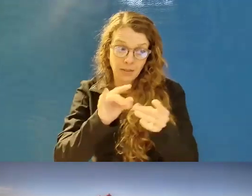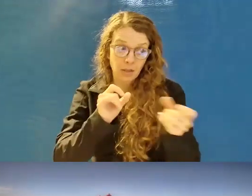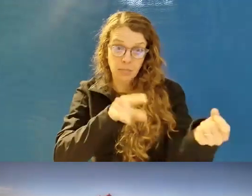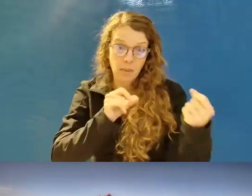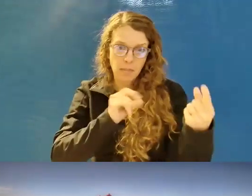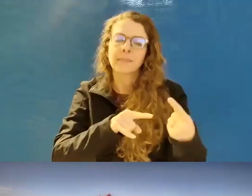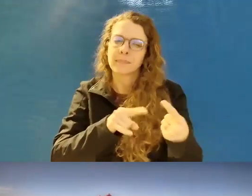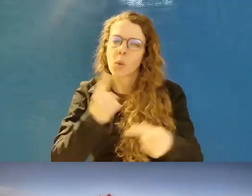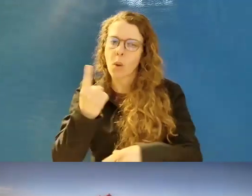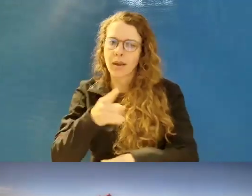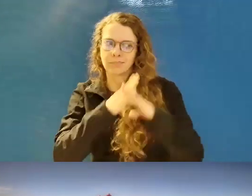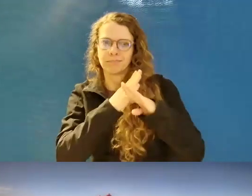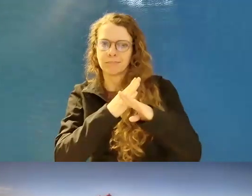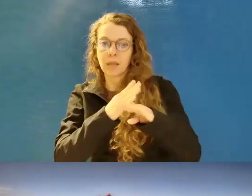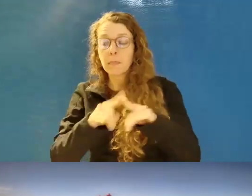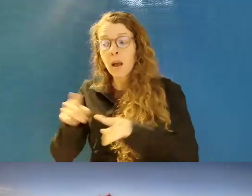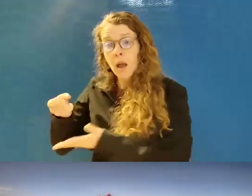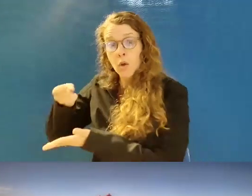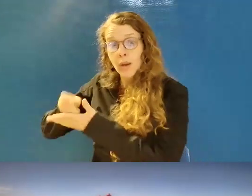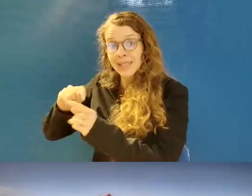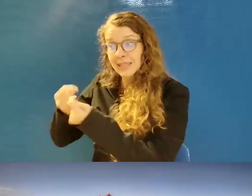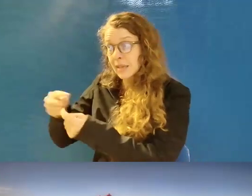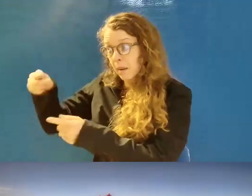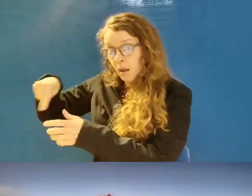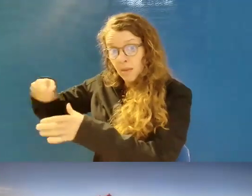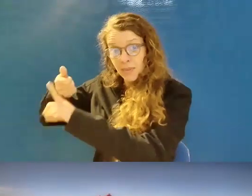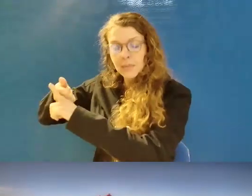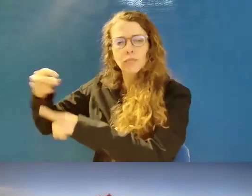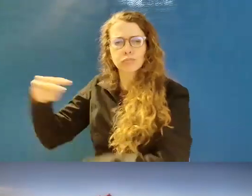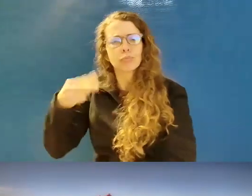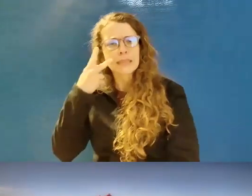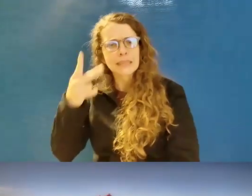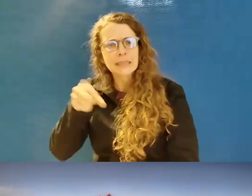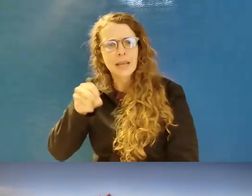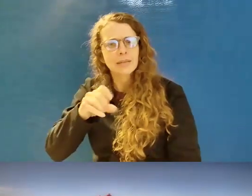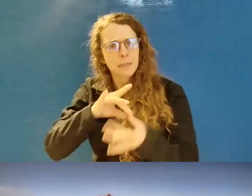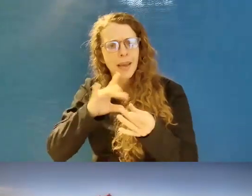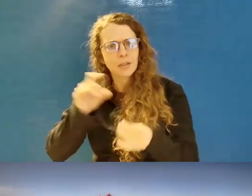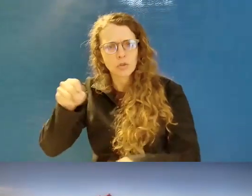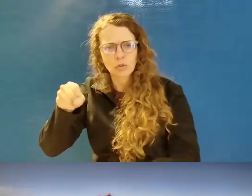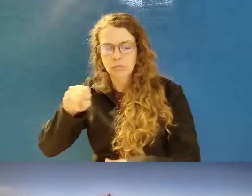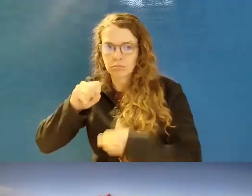That's one thing that we're blocked from. But the accrediting team could, they did have access to everything. The whole course.